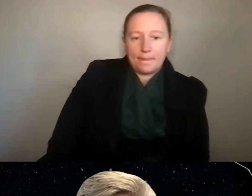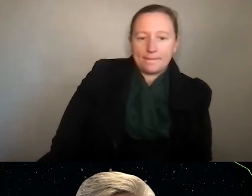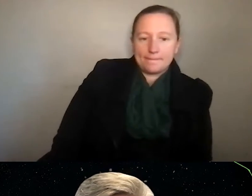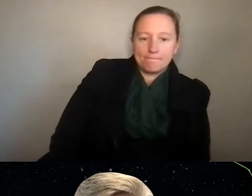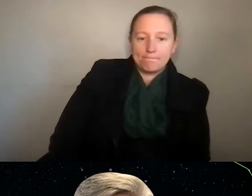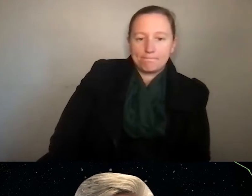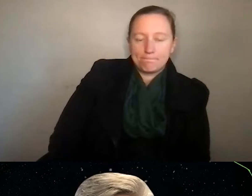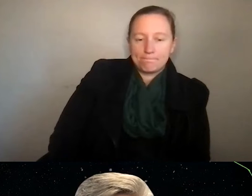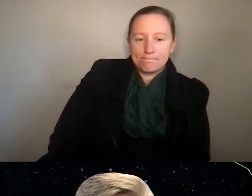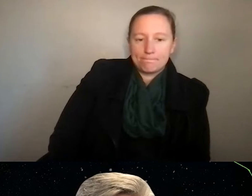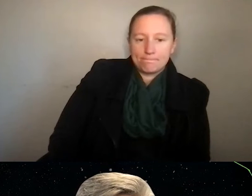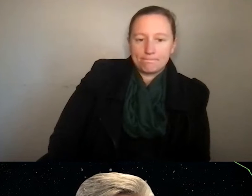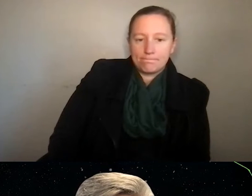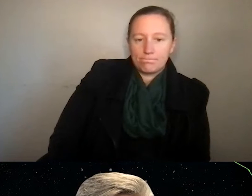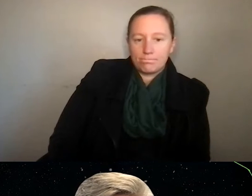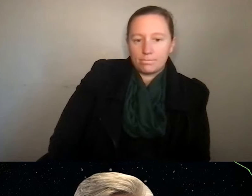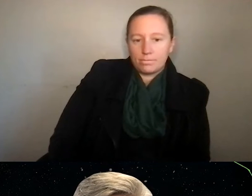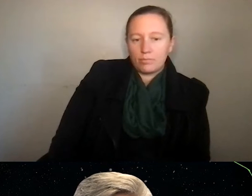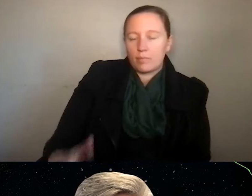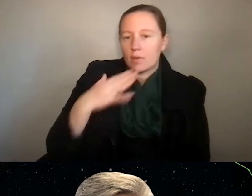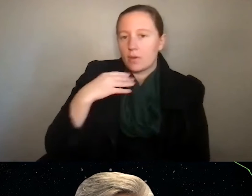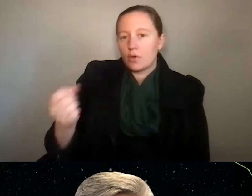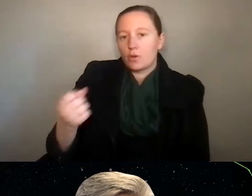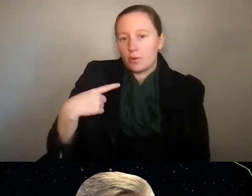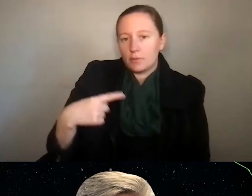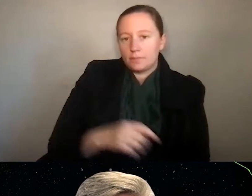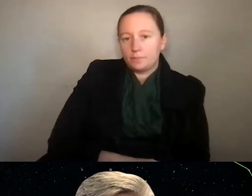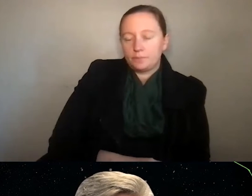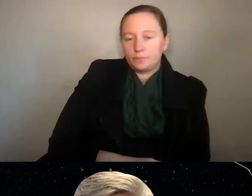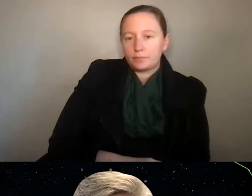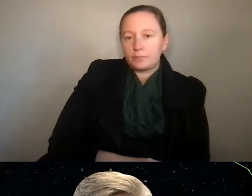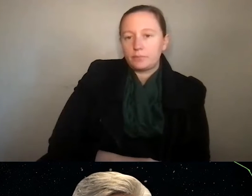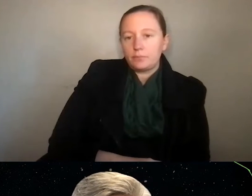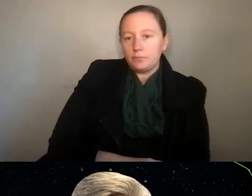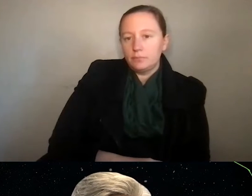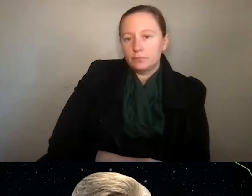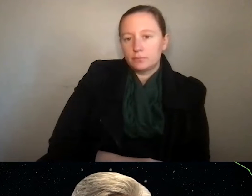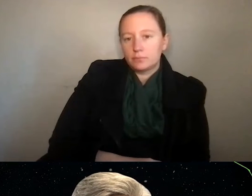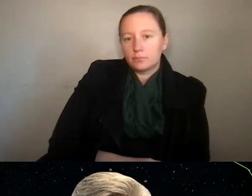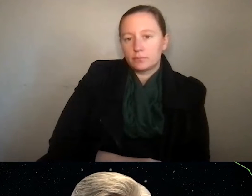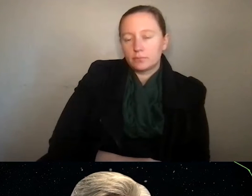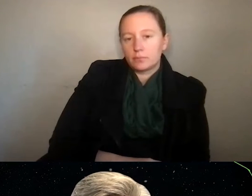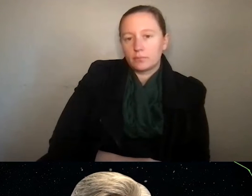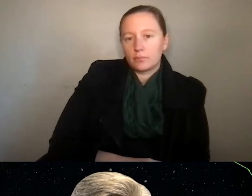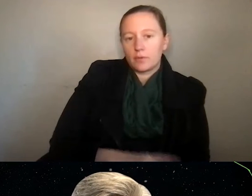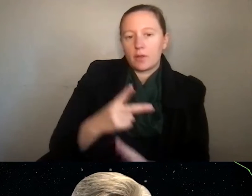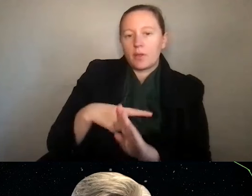Leroy Jones II: That's a very good question. There's a program within EES that I'm working on,